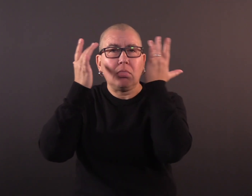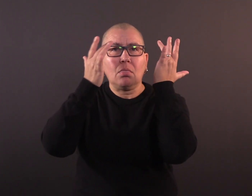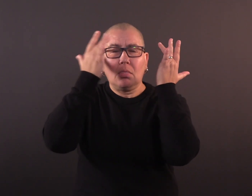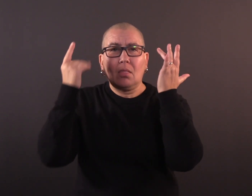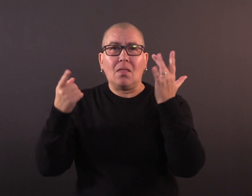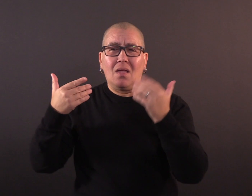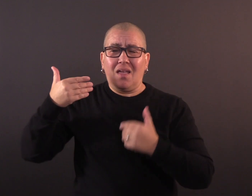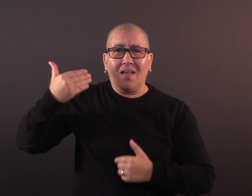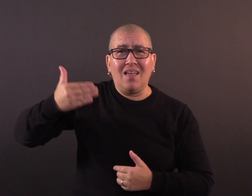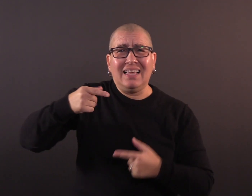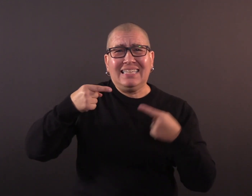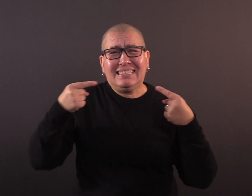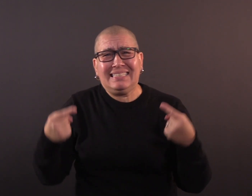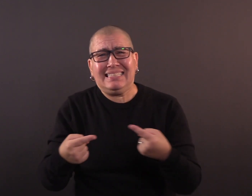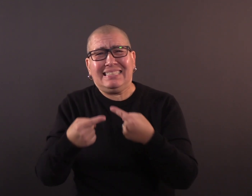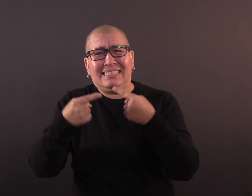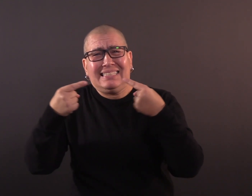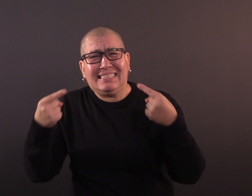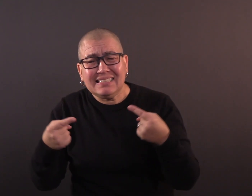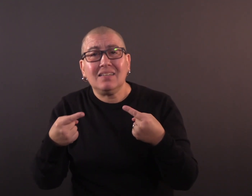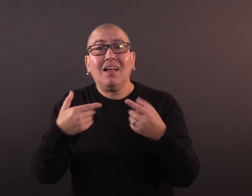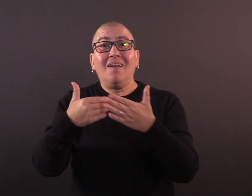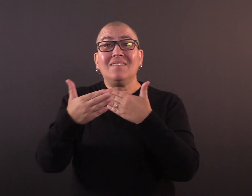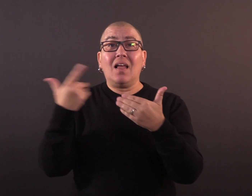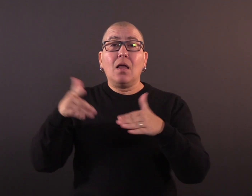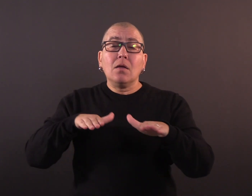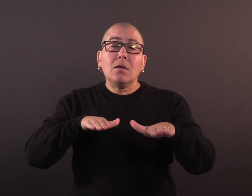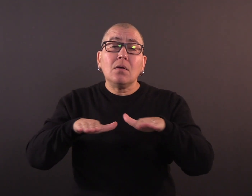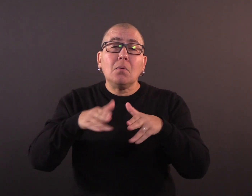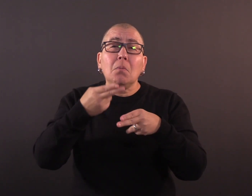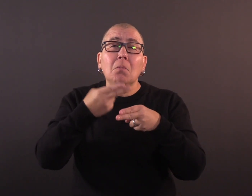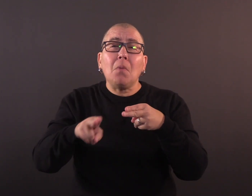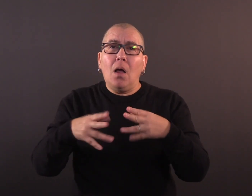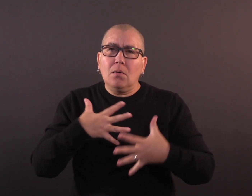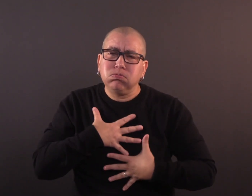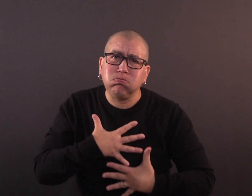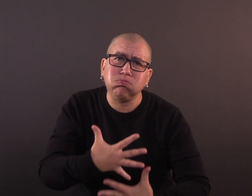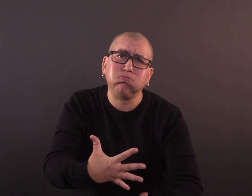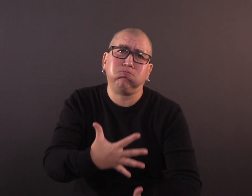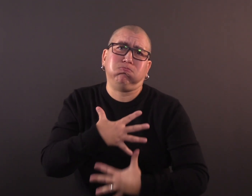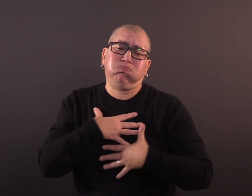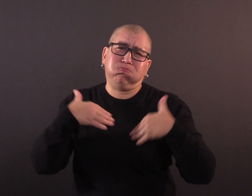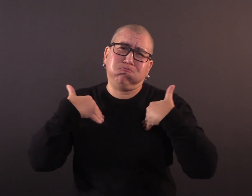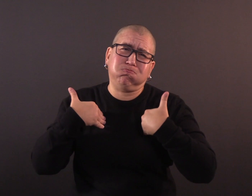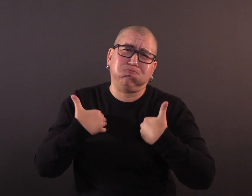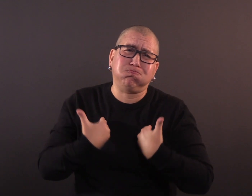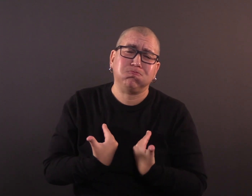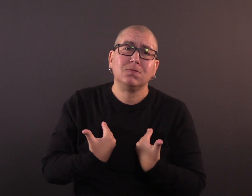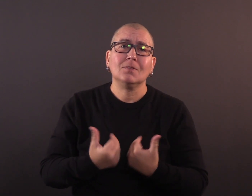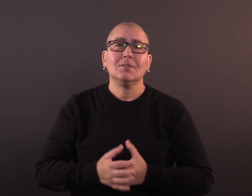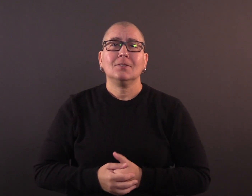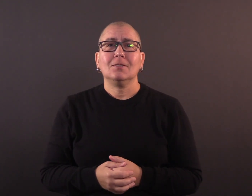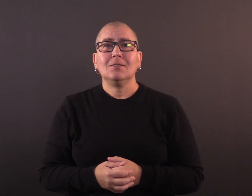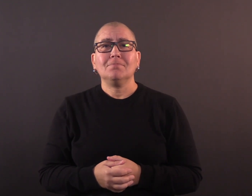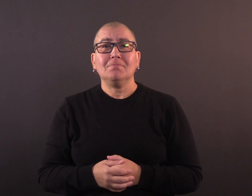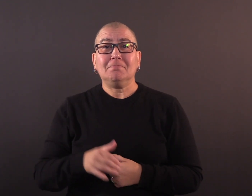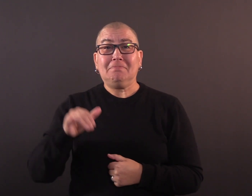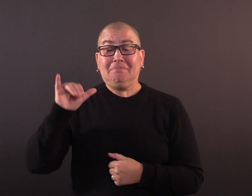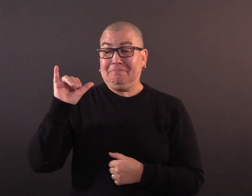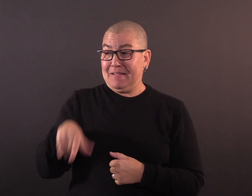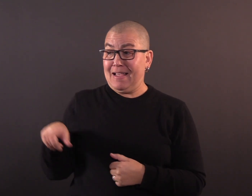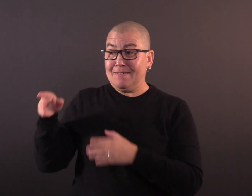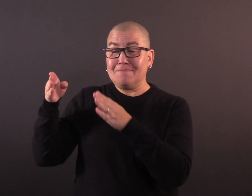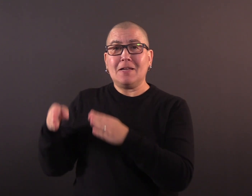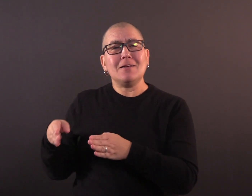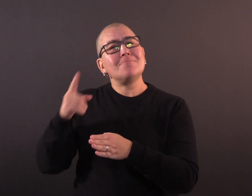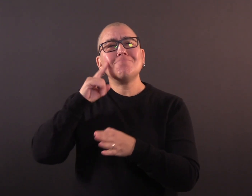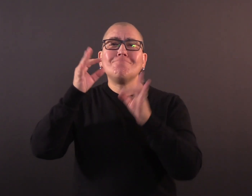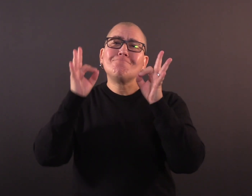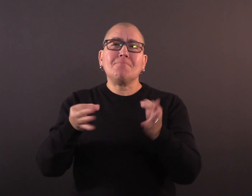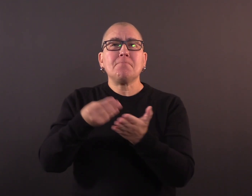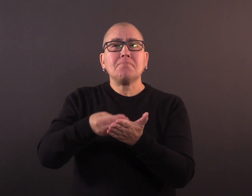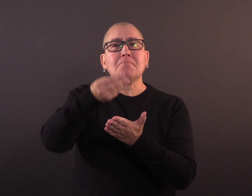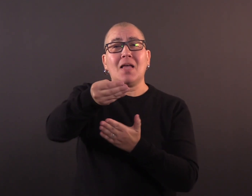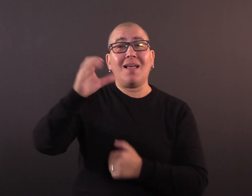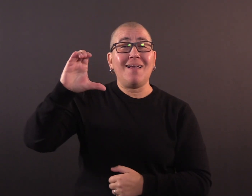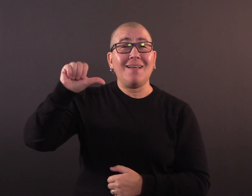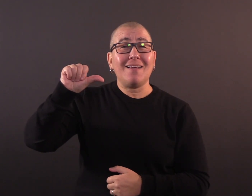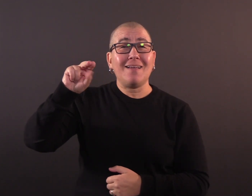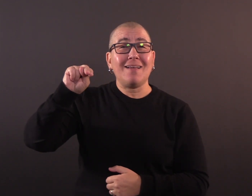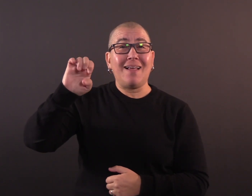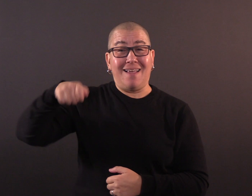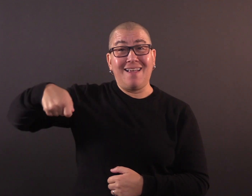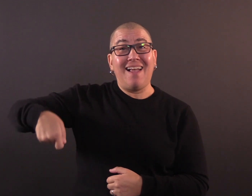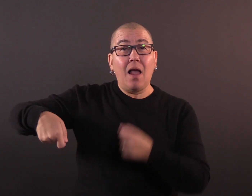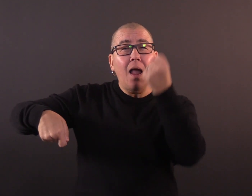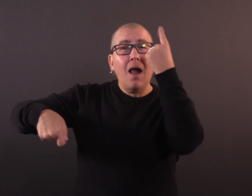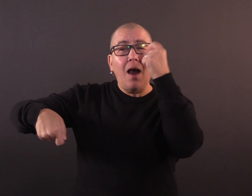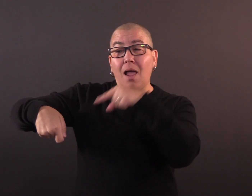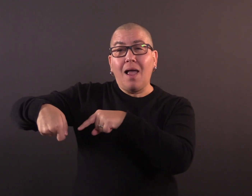pain, and even a short walk leaves her exhausted. "I actually bought a cane that turns into a seat